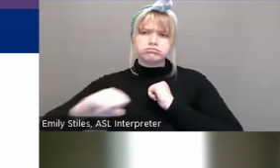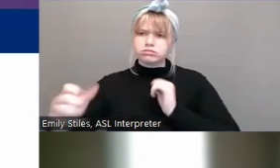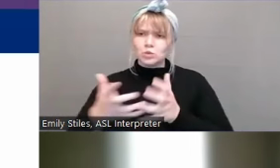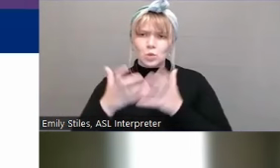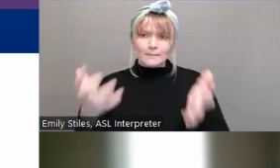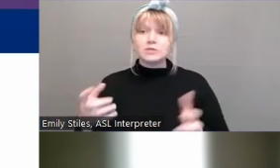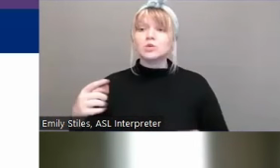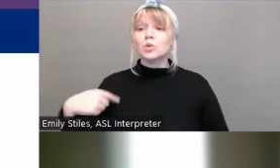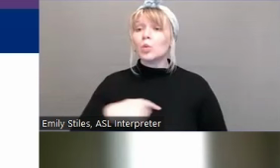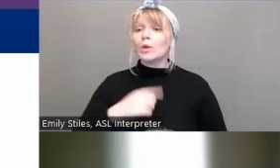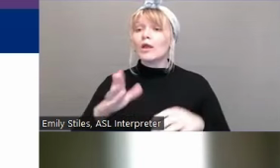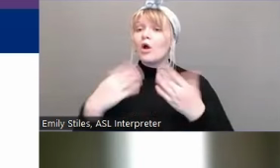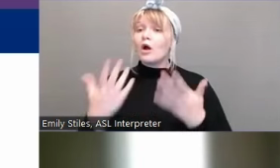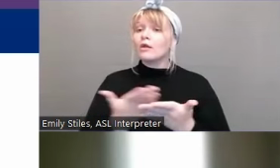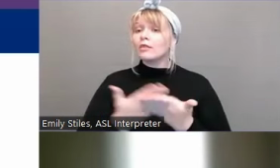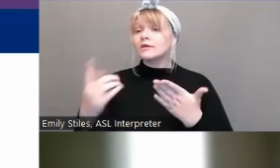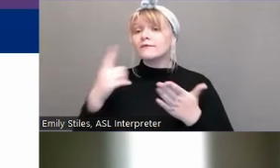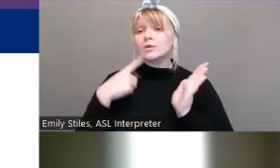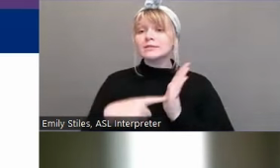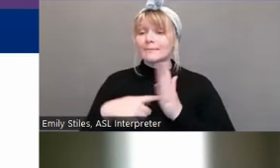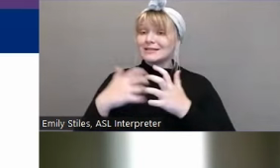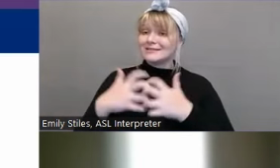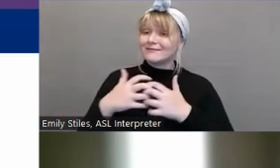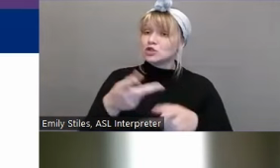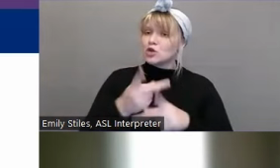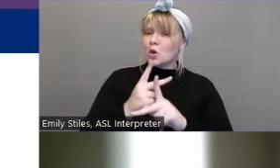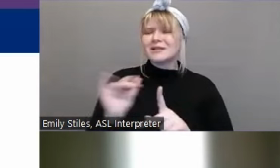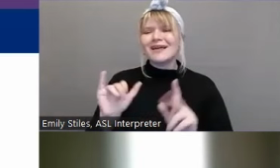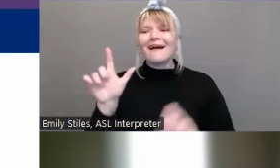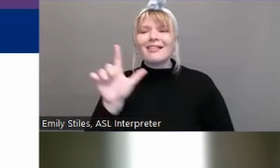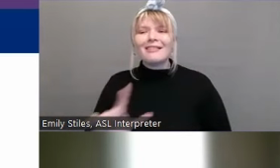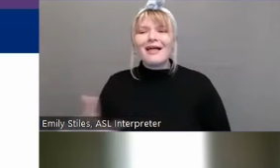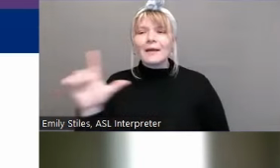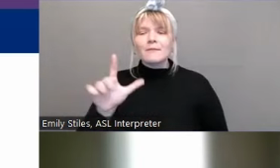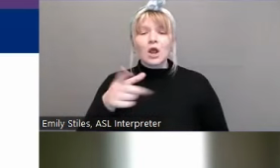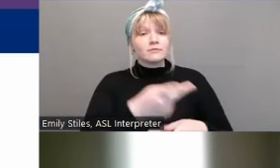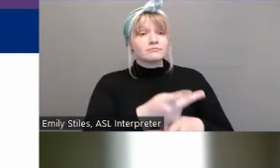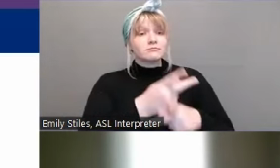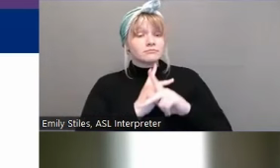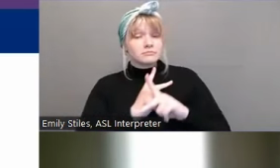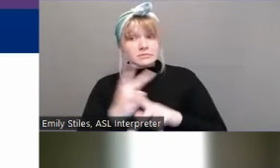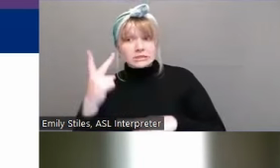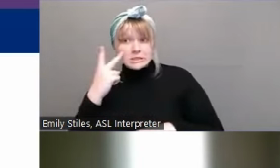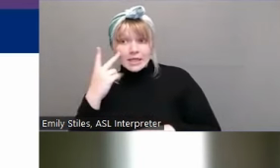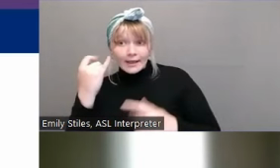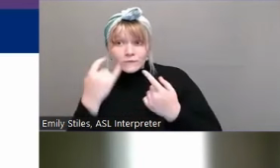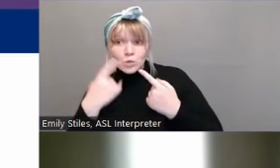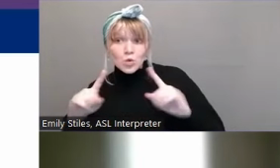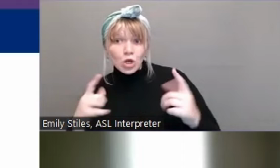as device loans, kind of like a library of taking things home to see if they will work for you or work for the person you are working with.